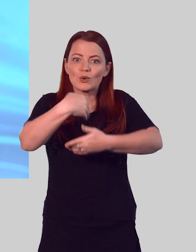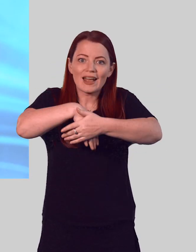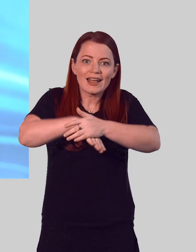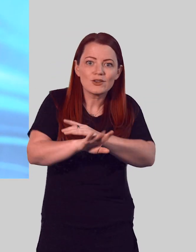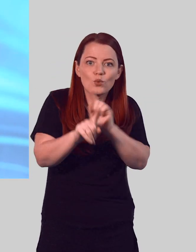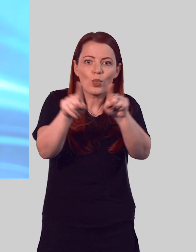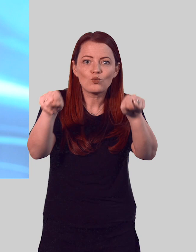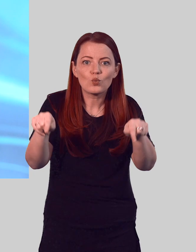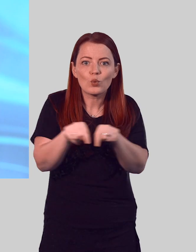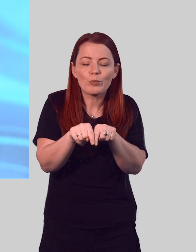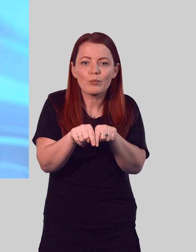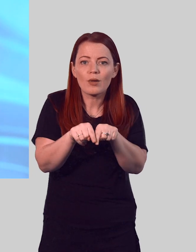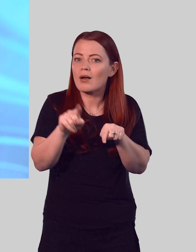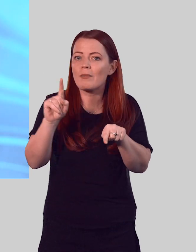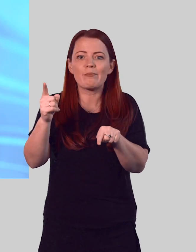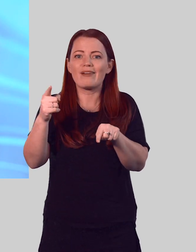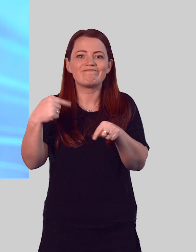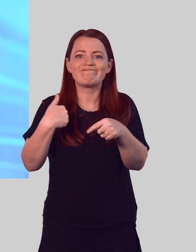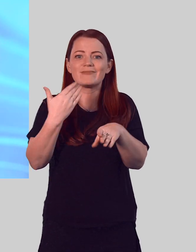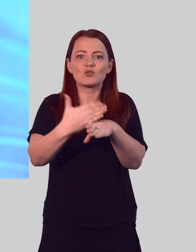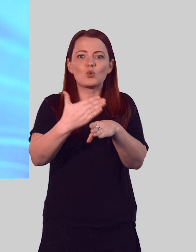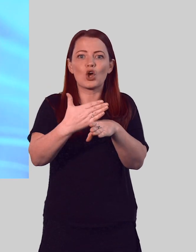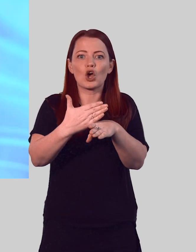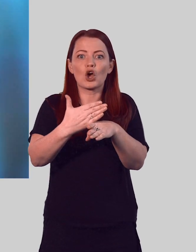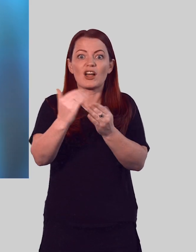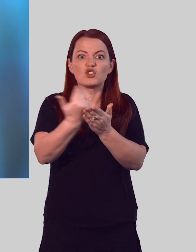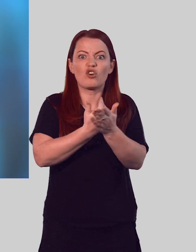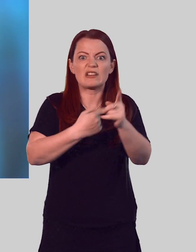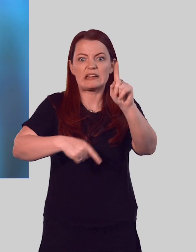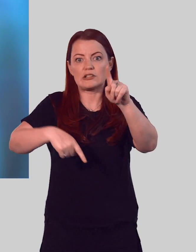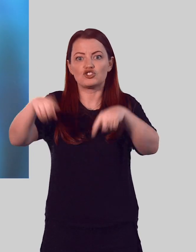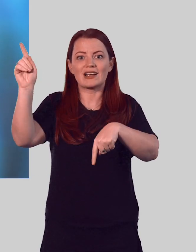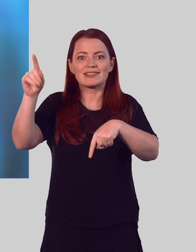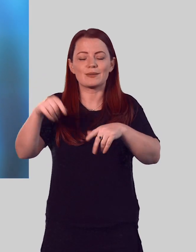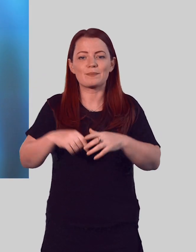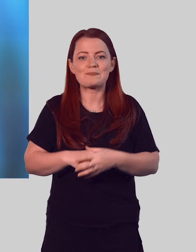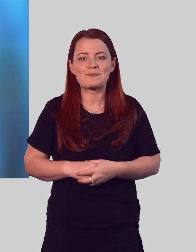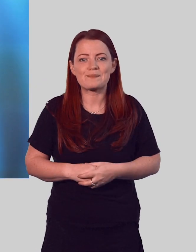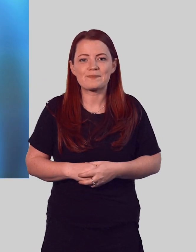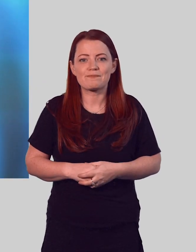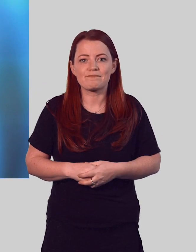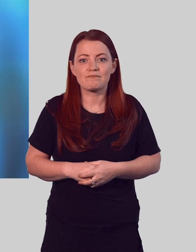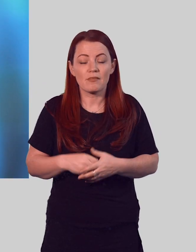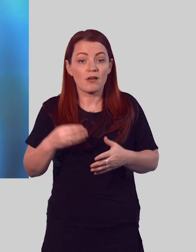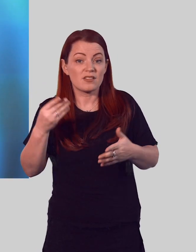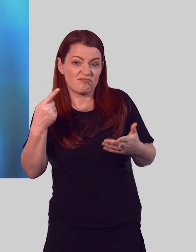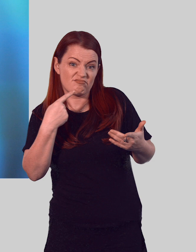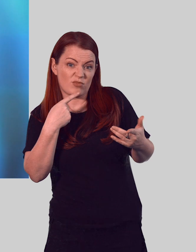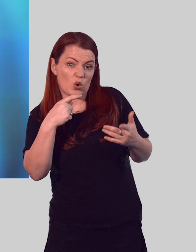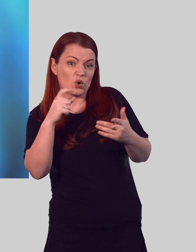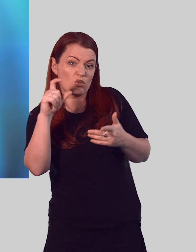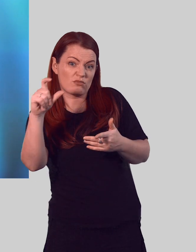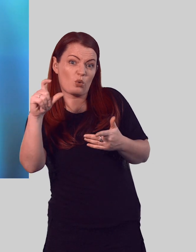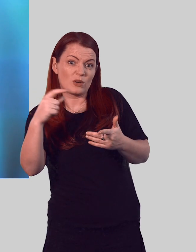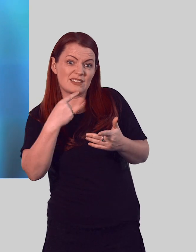work and security ejects them. Coney says "some of our audience will discover this and will be desperate now to